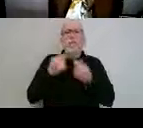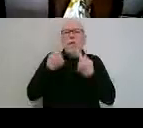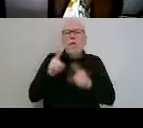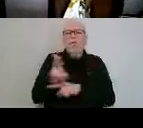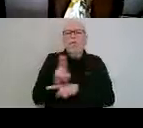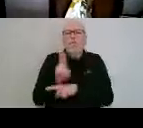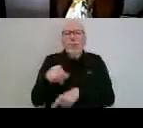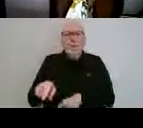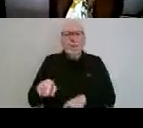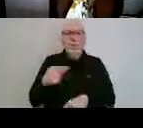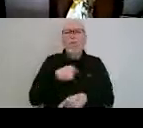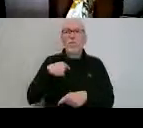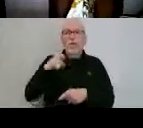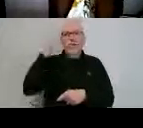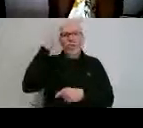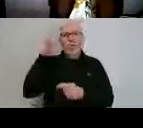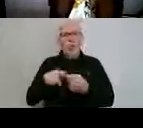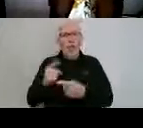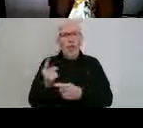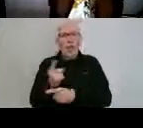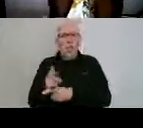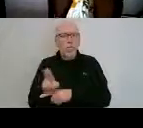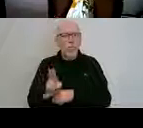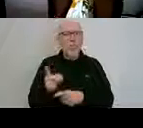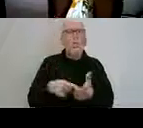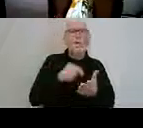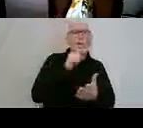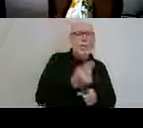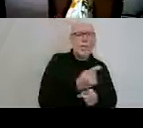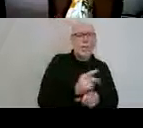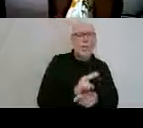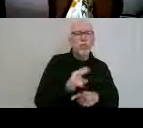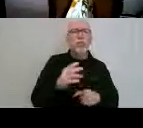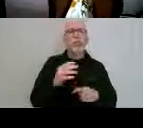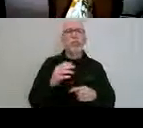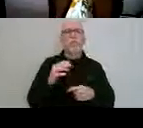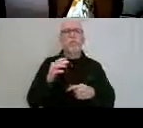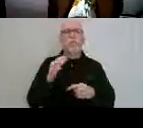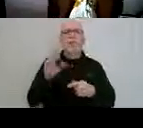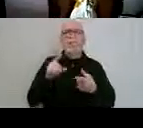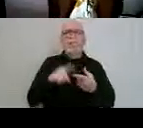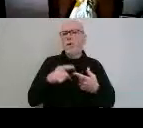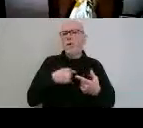Knowing when it's appropriate to use, when it's not. And when it can be something that's supplemental